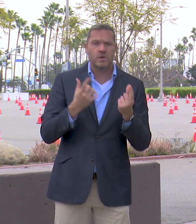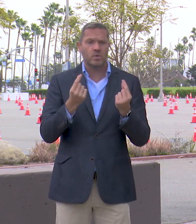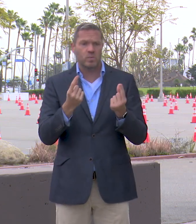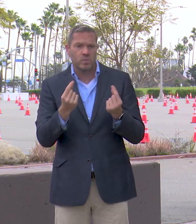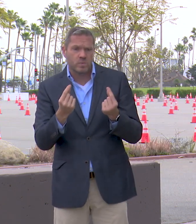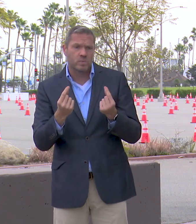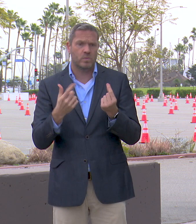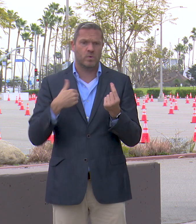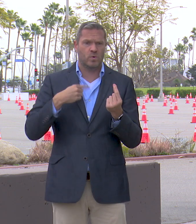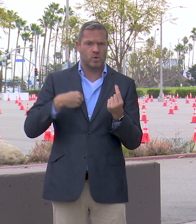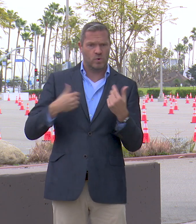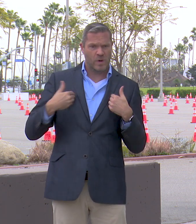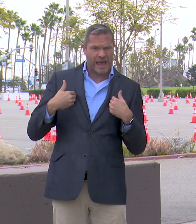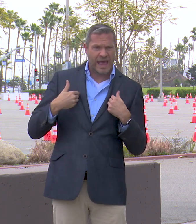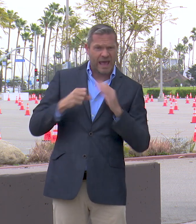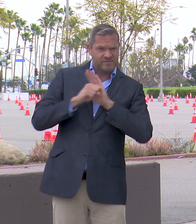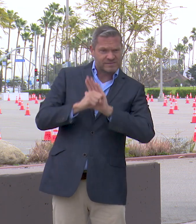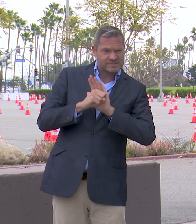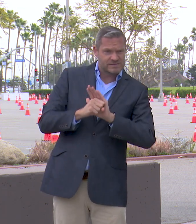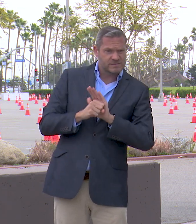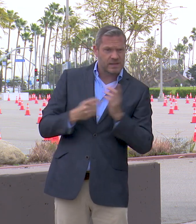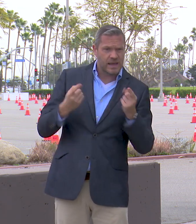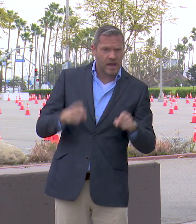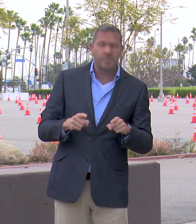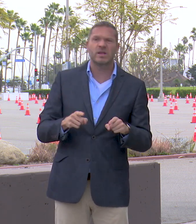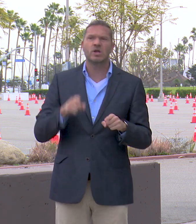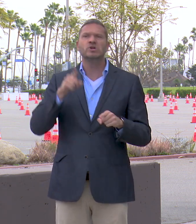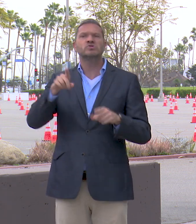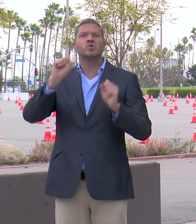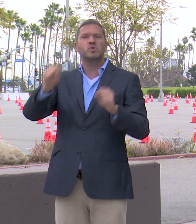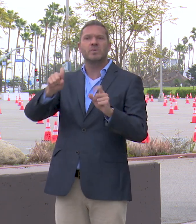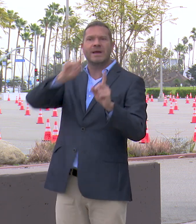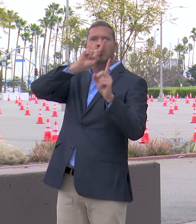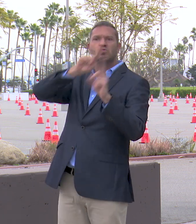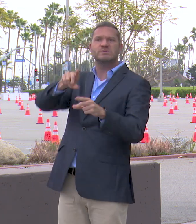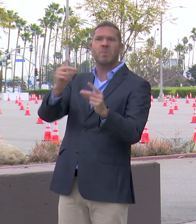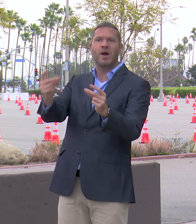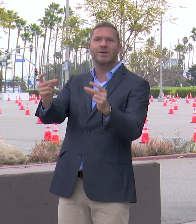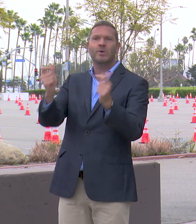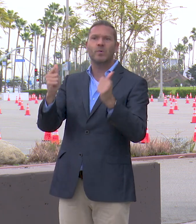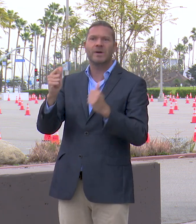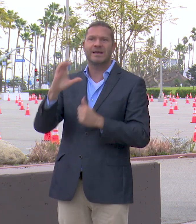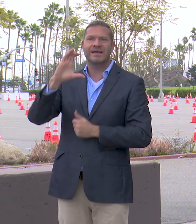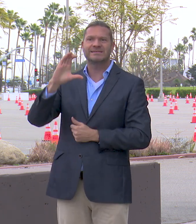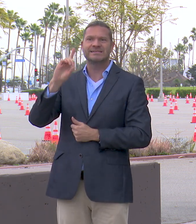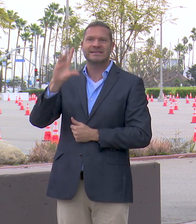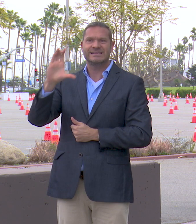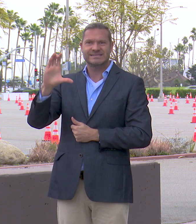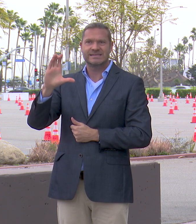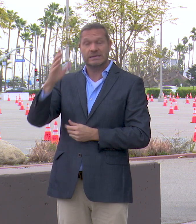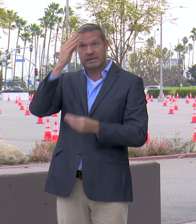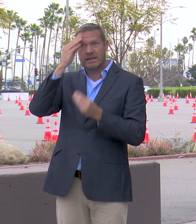So through VSafe you can quickly tell CDC if you have any side effects after getting the COVID-19 vaccine.